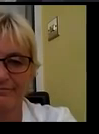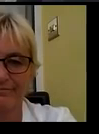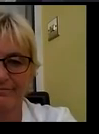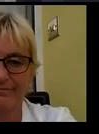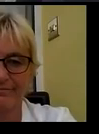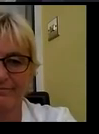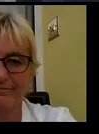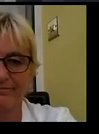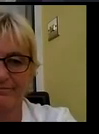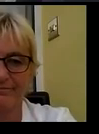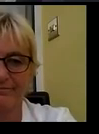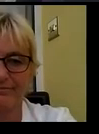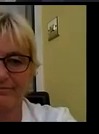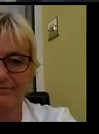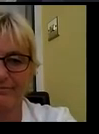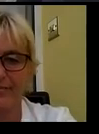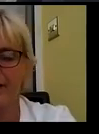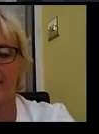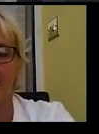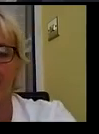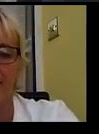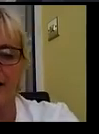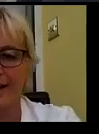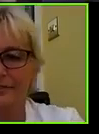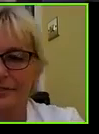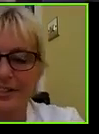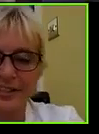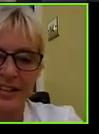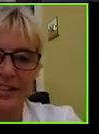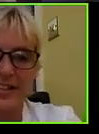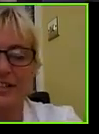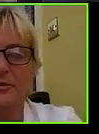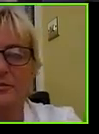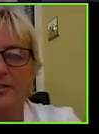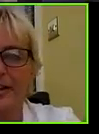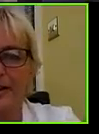with them if I could start with you Jackie. Hi firstly I'd like to thank you